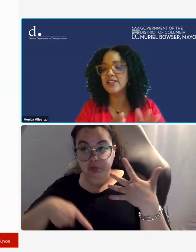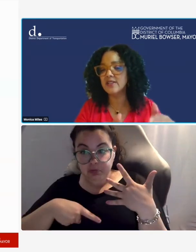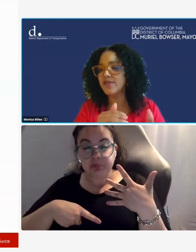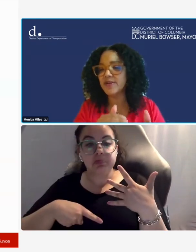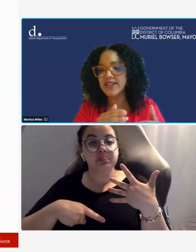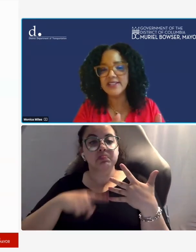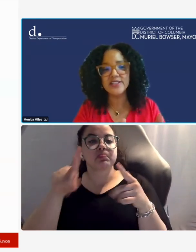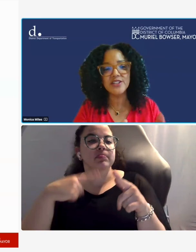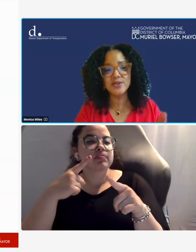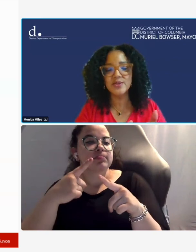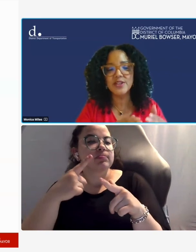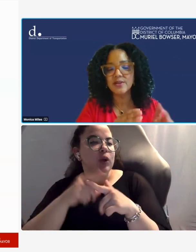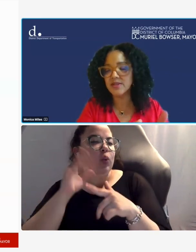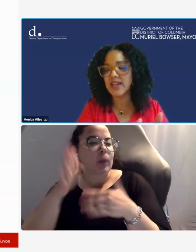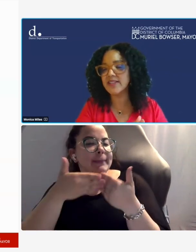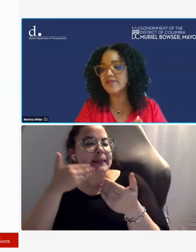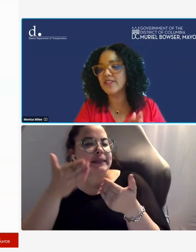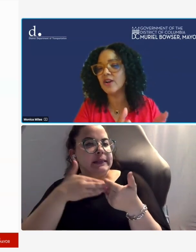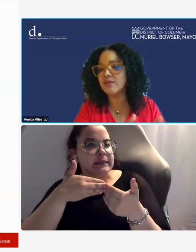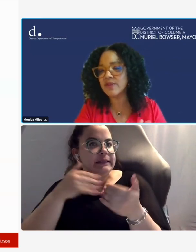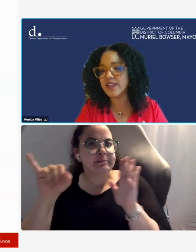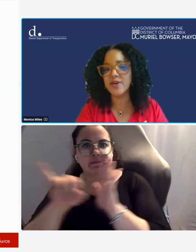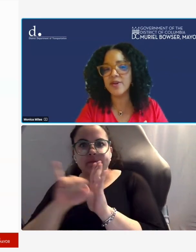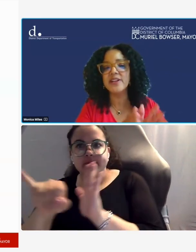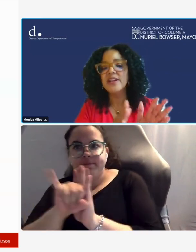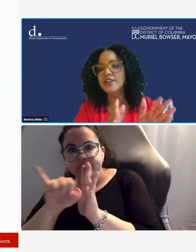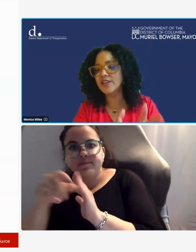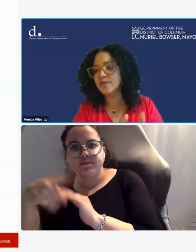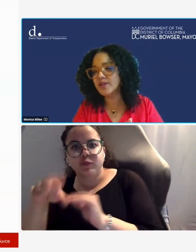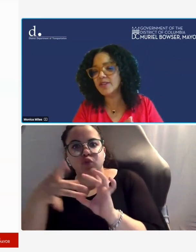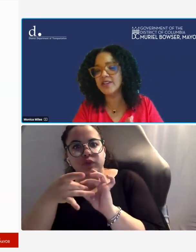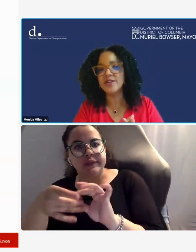to be very easy to you know to identify they are a related party you're going to put them in here and